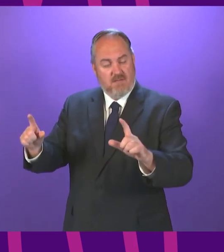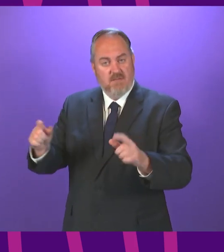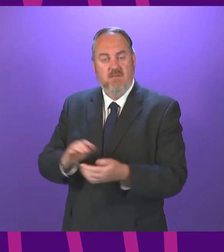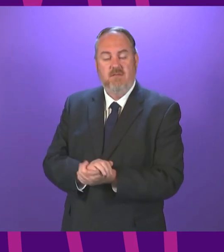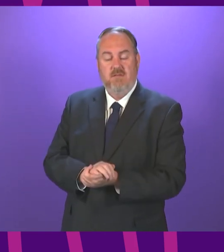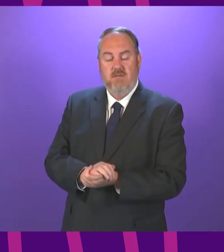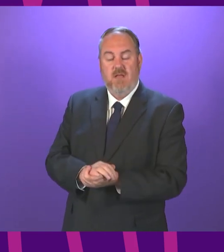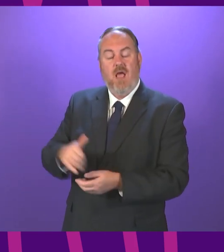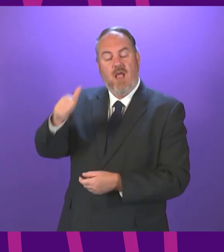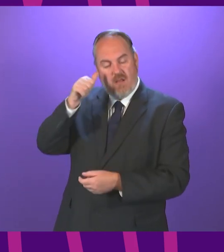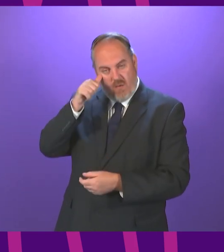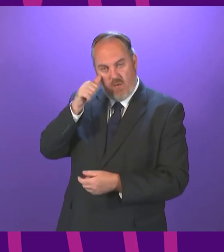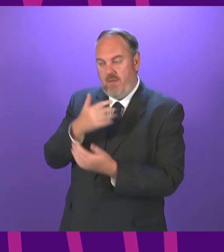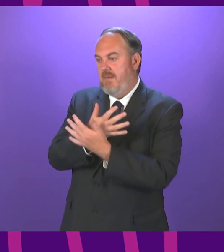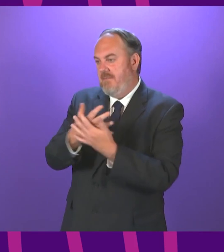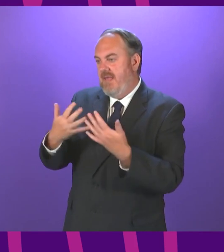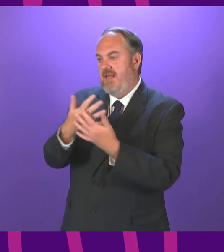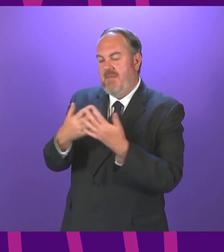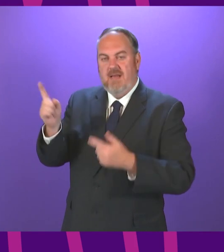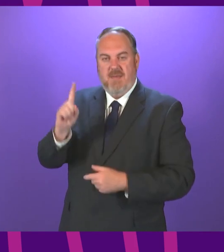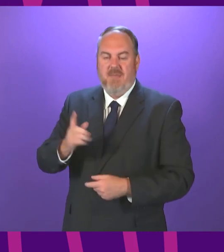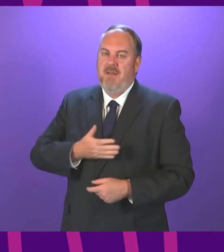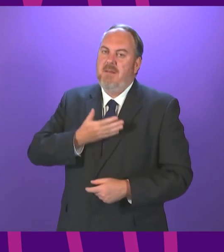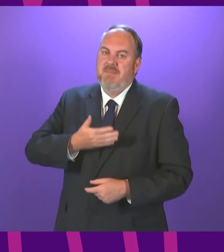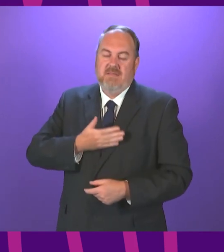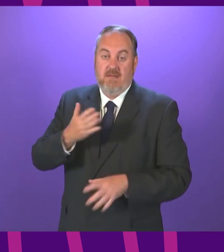I know how difficult it is but I cannot emphasise enough what a